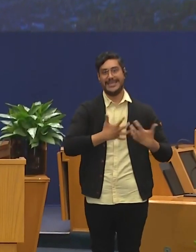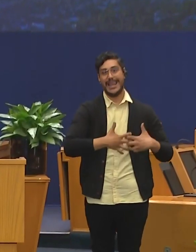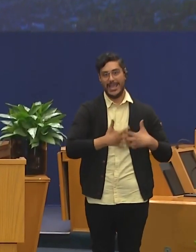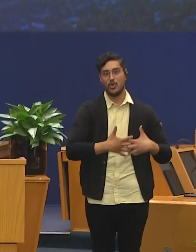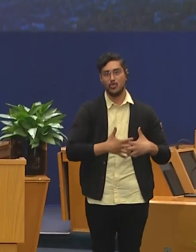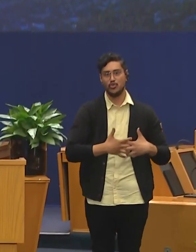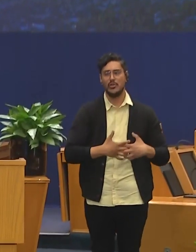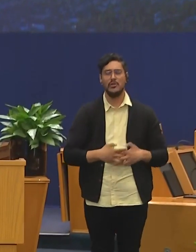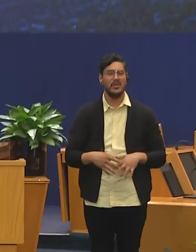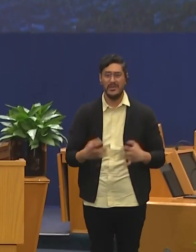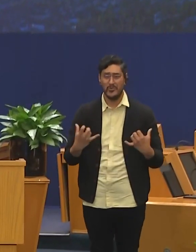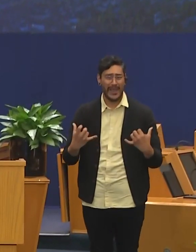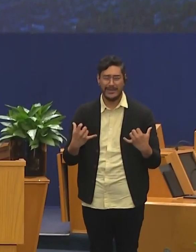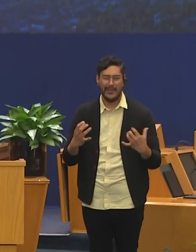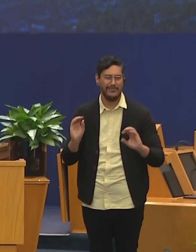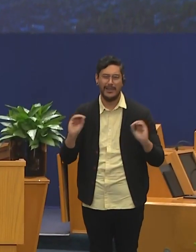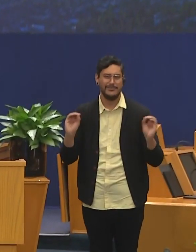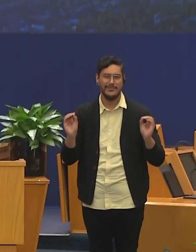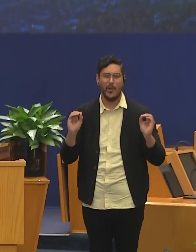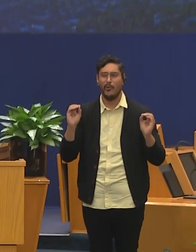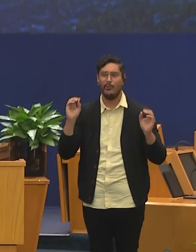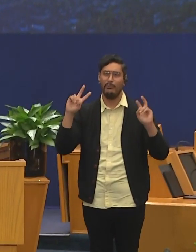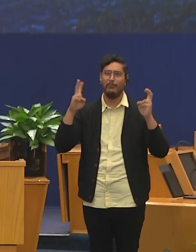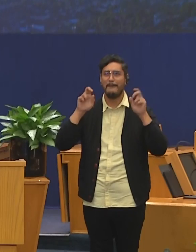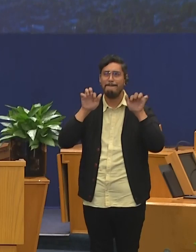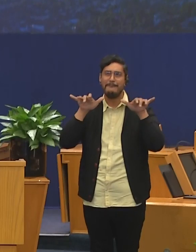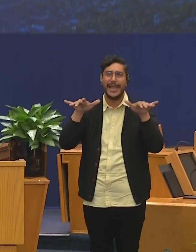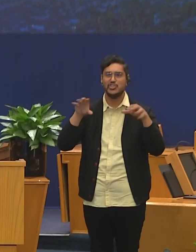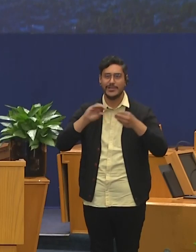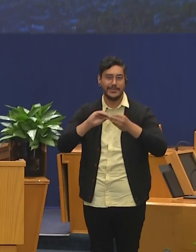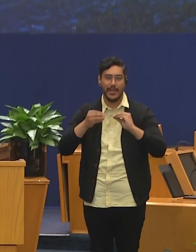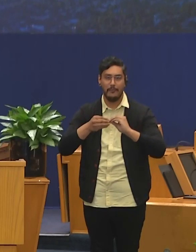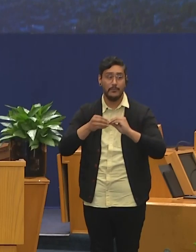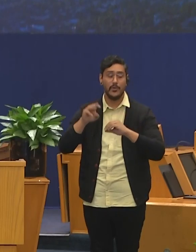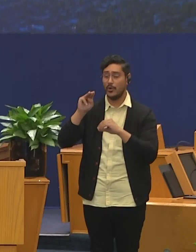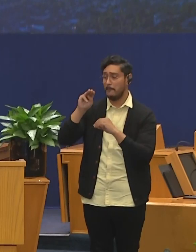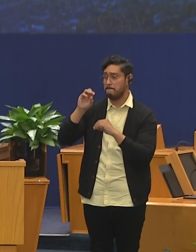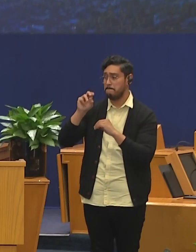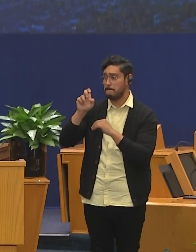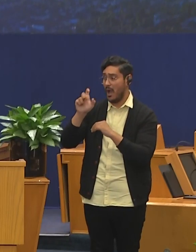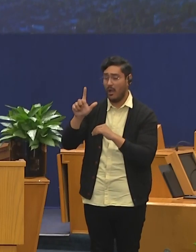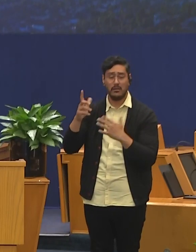VENTILATORS. I'LL JUST POINT OUT AT THIS POINT IN TIME THERE'S NO SINGLE MAGICAL NUMBER.